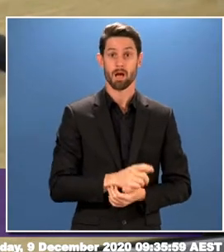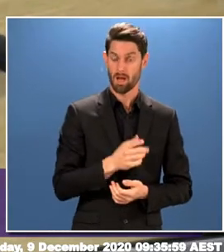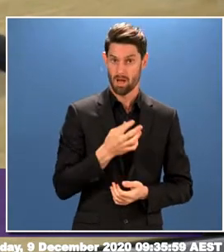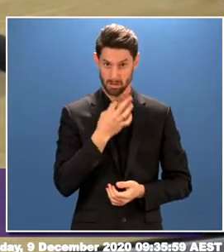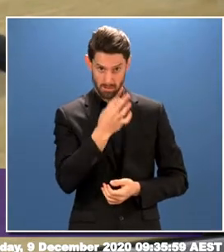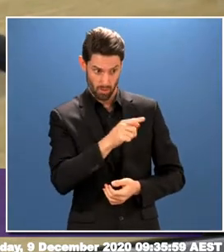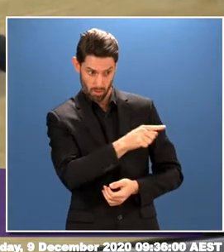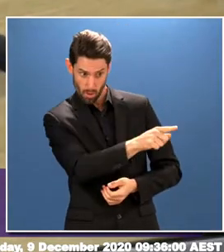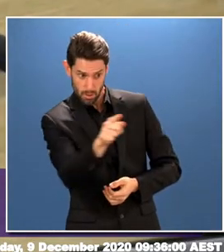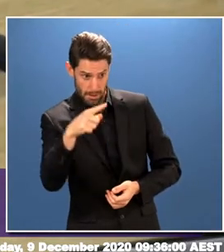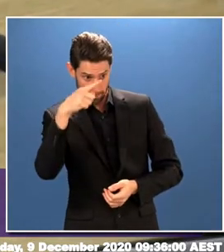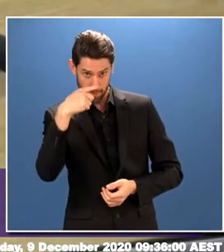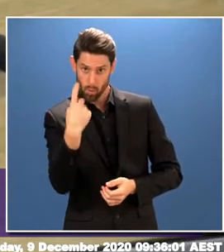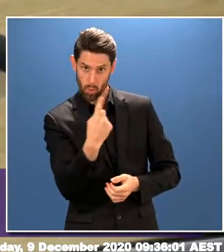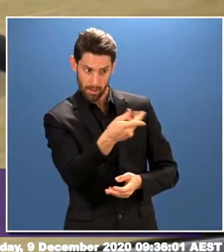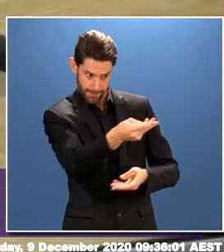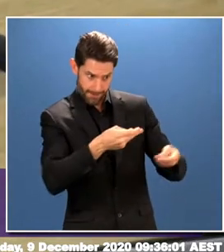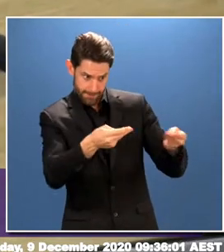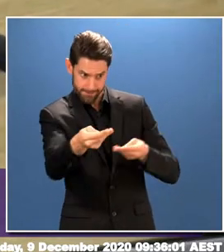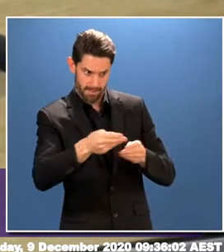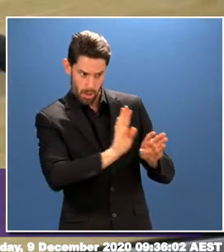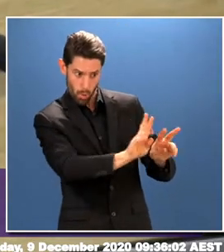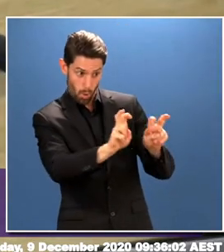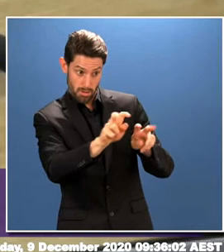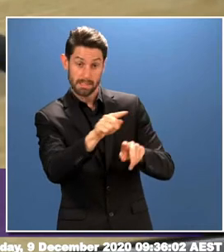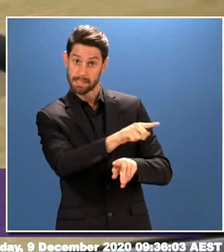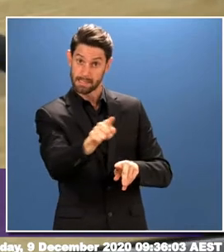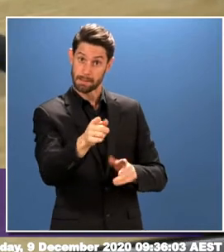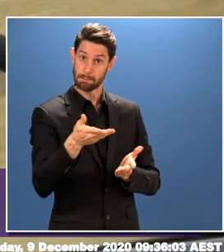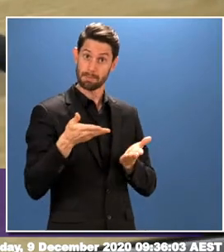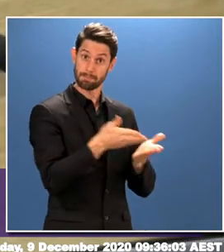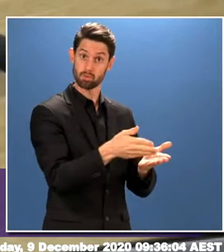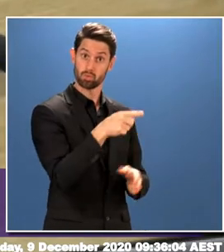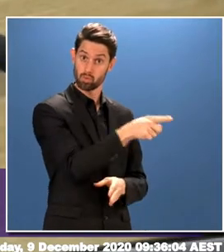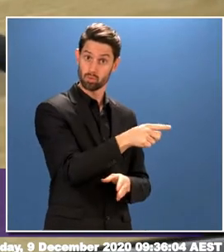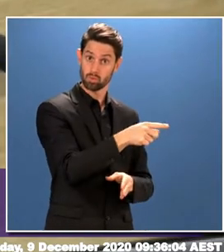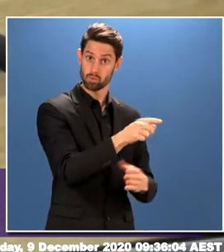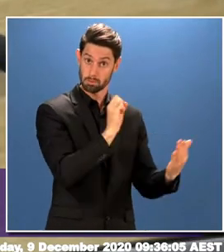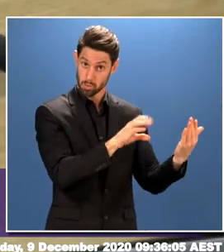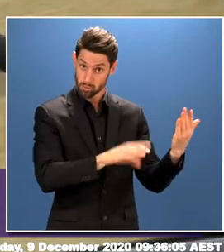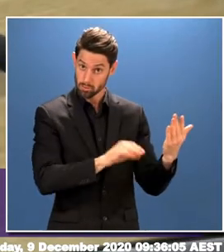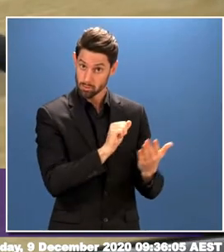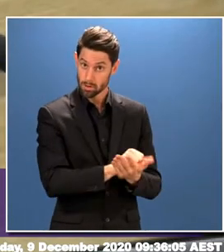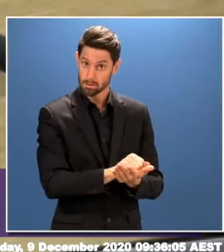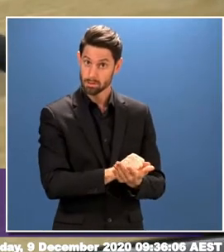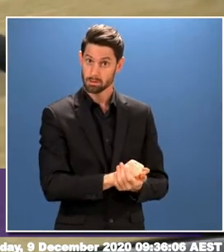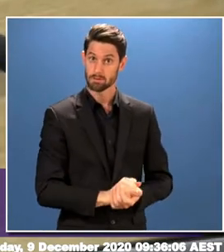which you will speak to today, have provided their authority for you to provide the quotes to us, haven't they?